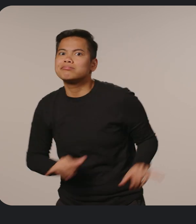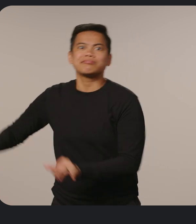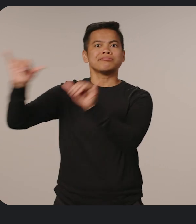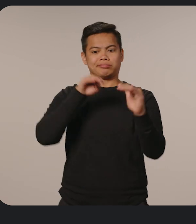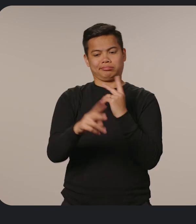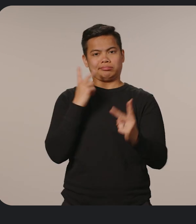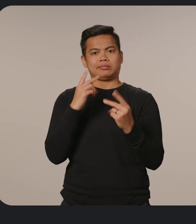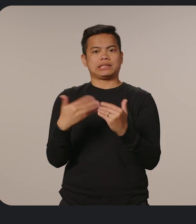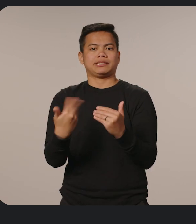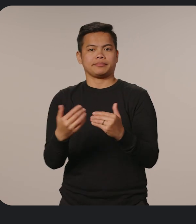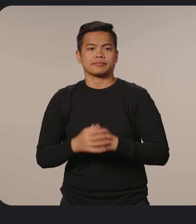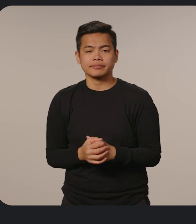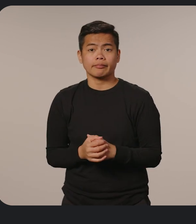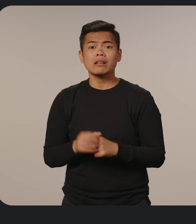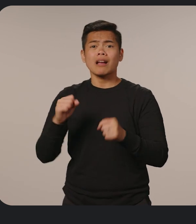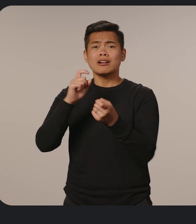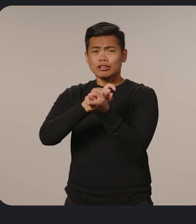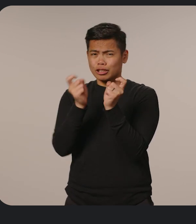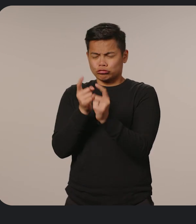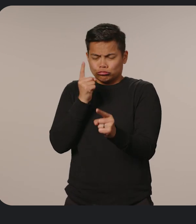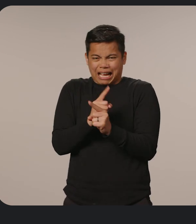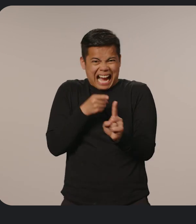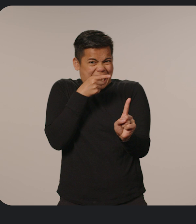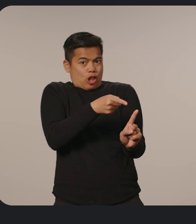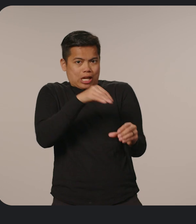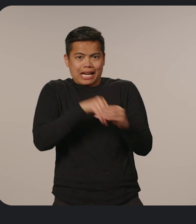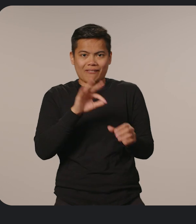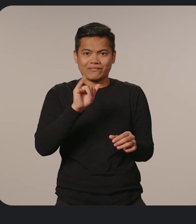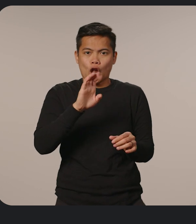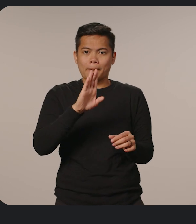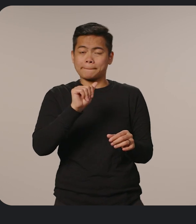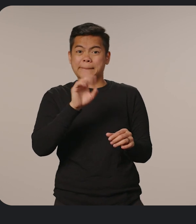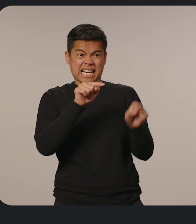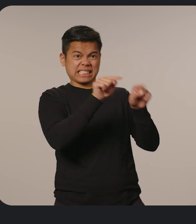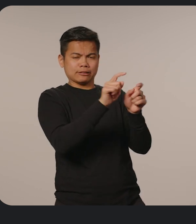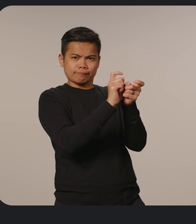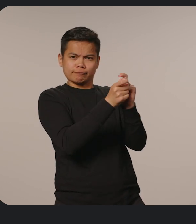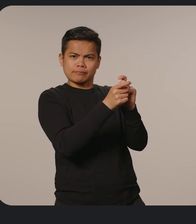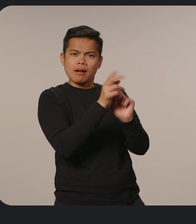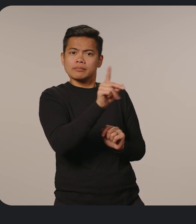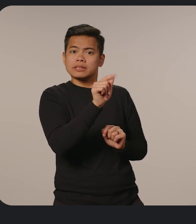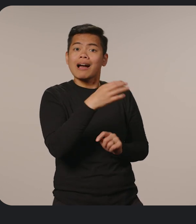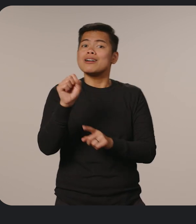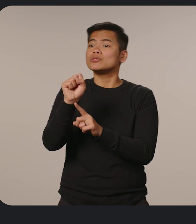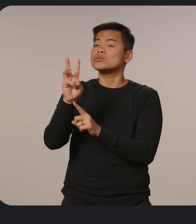accessible we can make this change right in the Firebase console